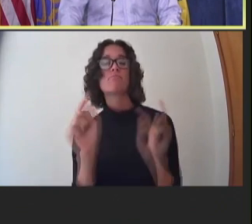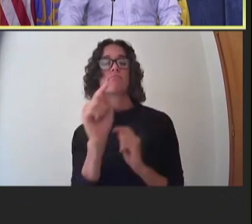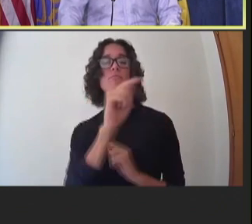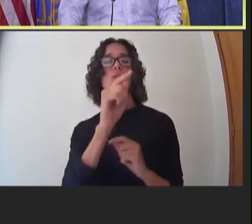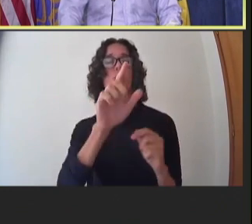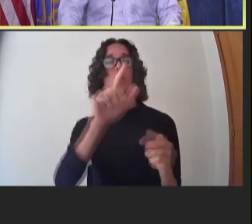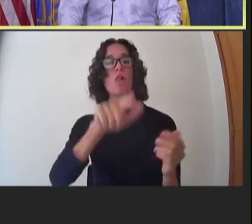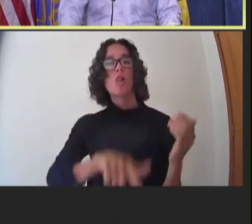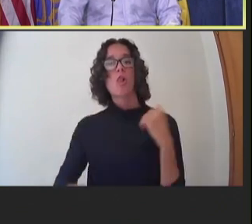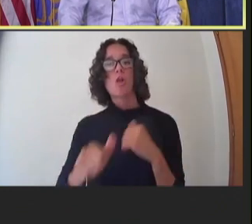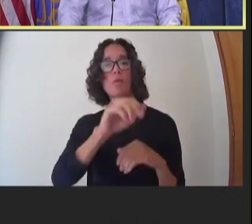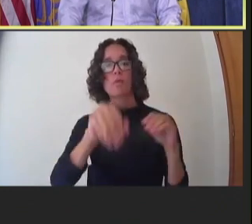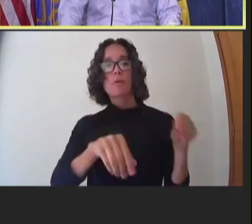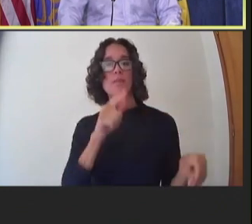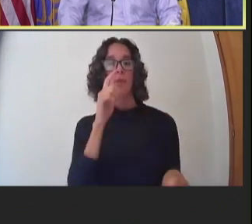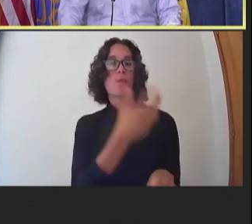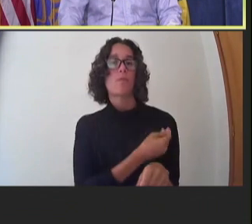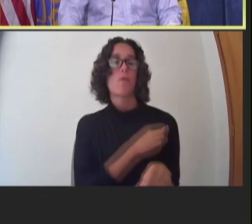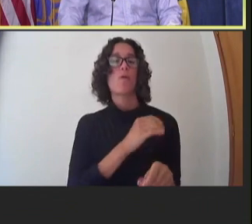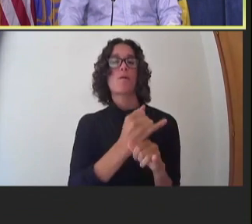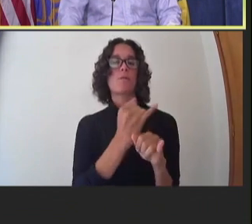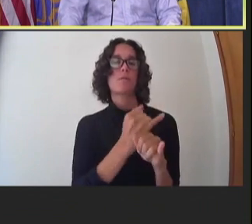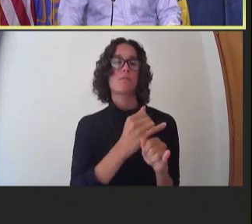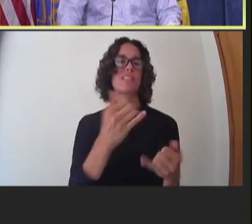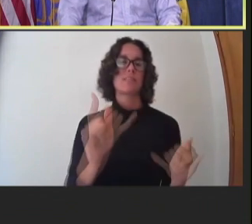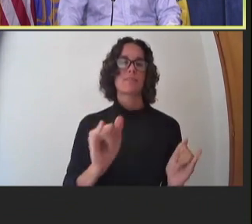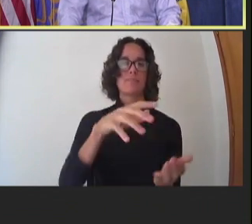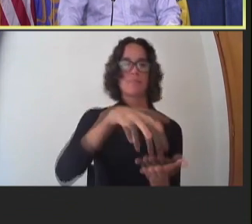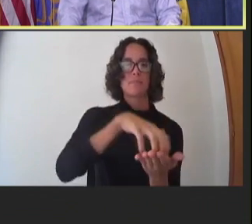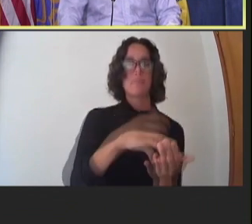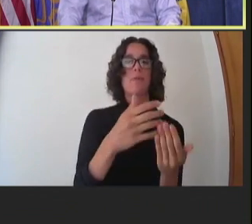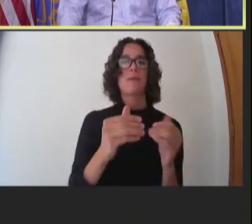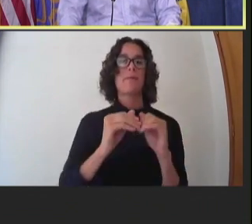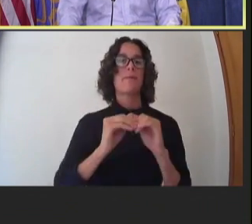immunity, there could be a risk of larger outbreaks if clade I mpox were introduced. And we